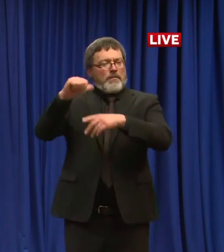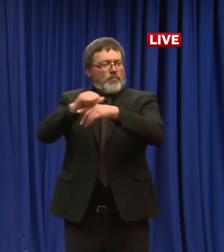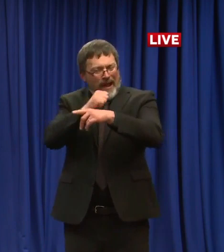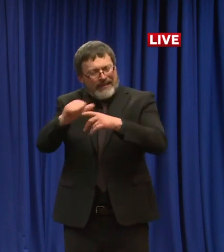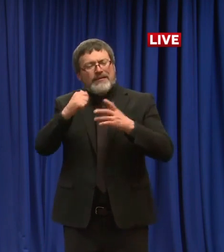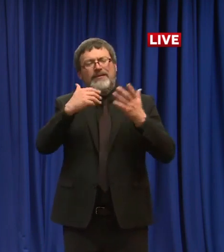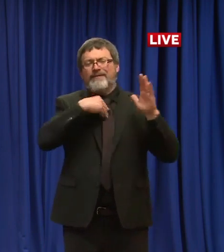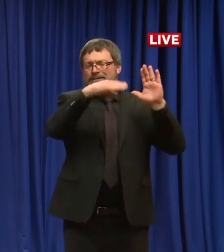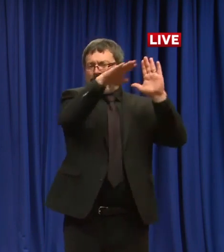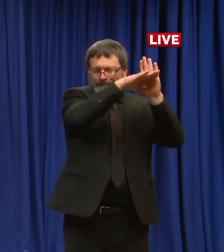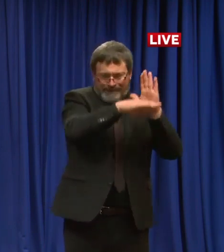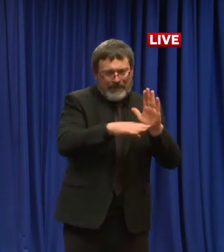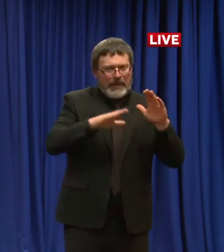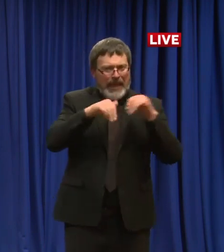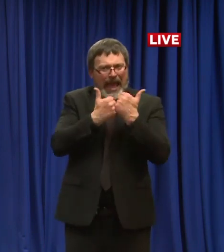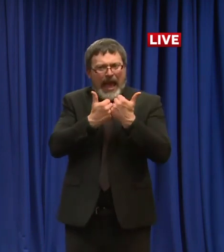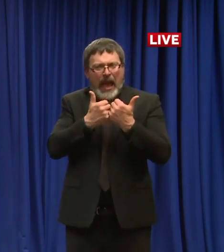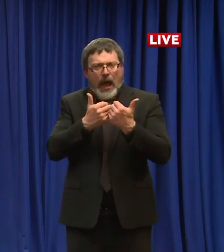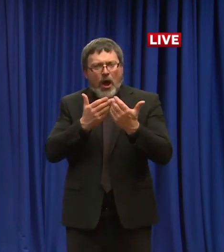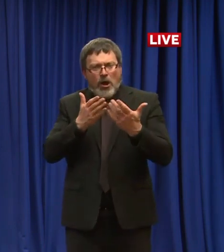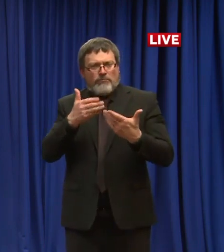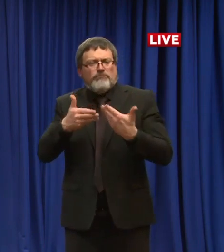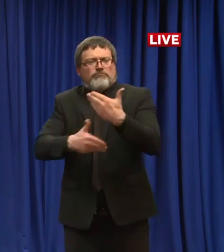ONE FACILITY TO ANOTHER IN TERMS OF STAFFING ISSUE.